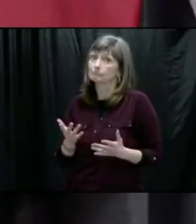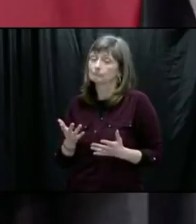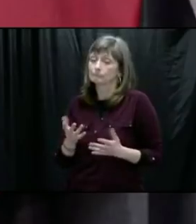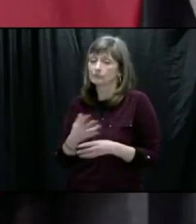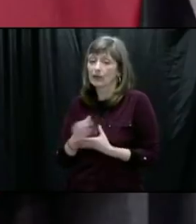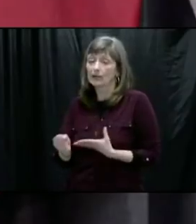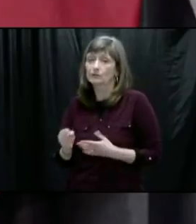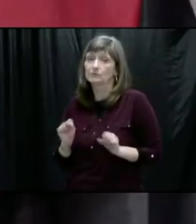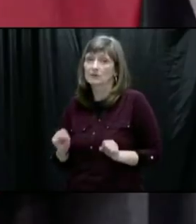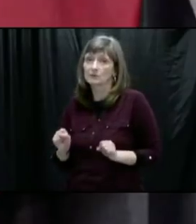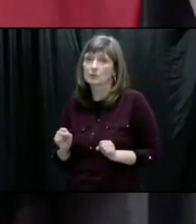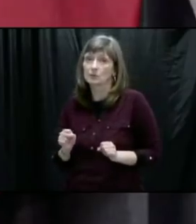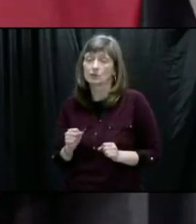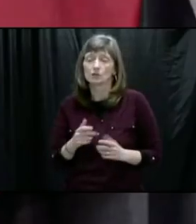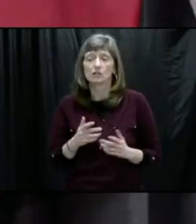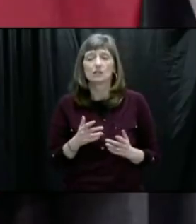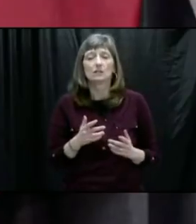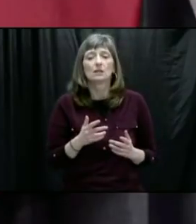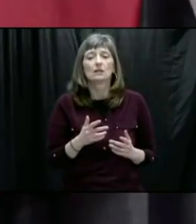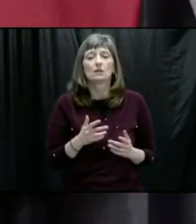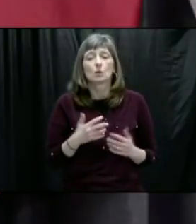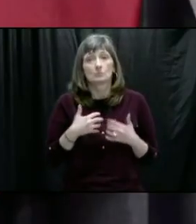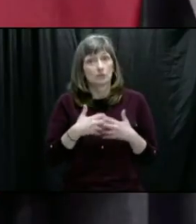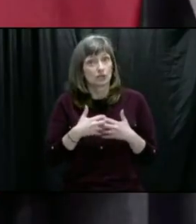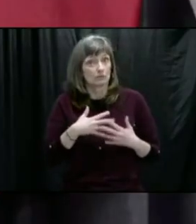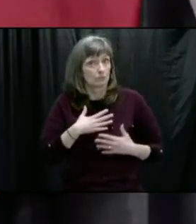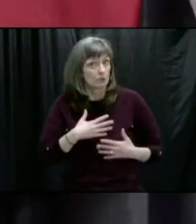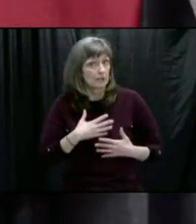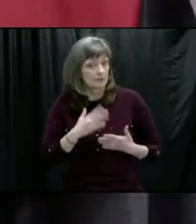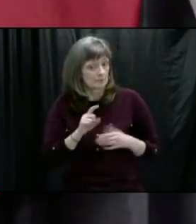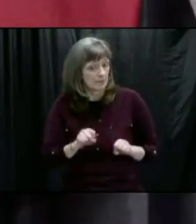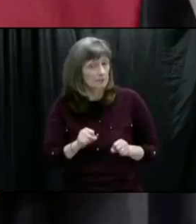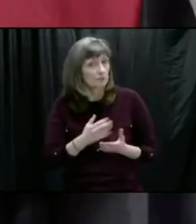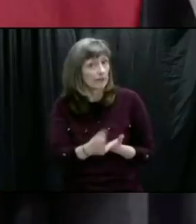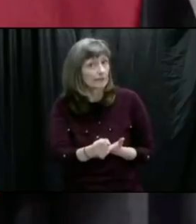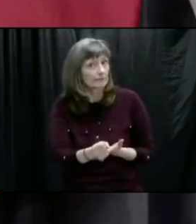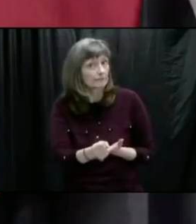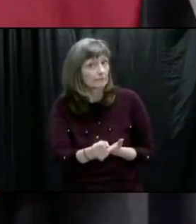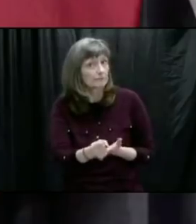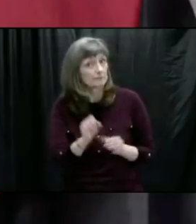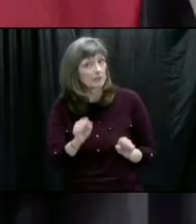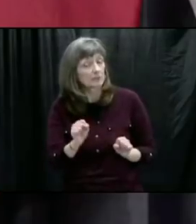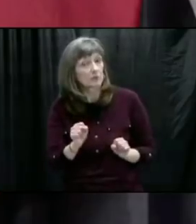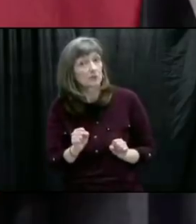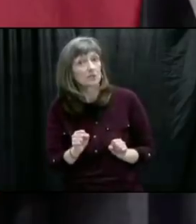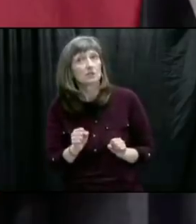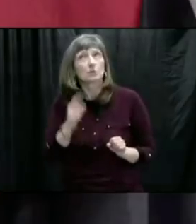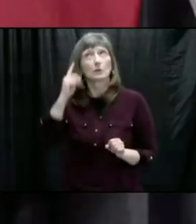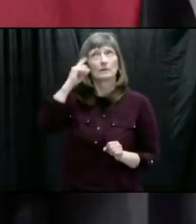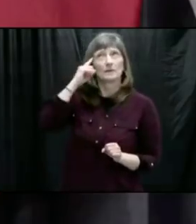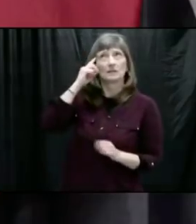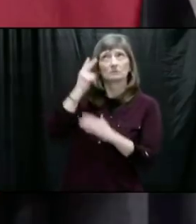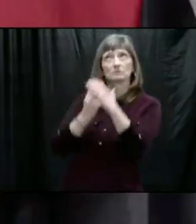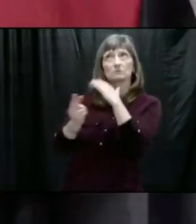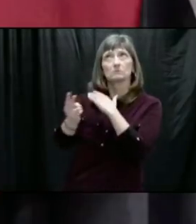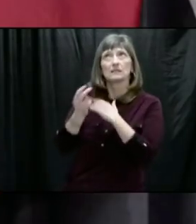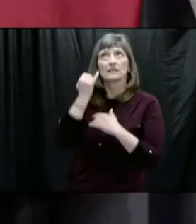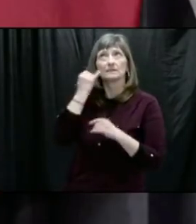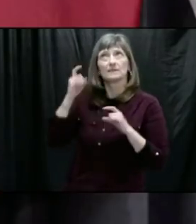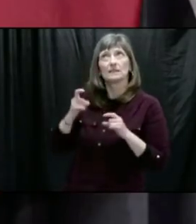HAVING CONTINGENCY PLANS AS TO HOW TO ADDRESS THAT. WE MAY NEED TO FURTHER REFINE